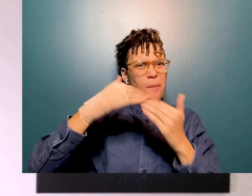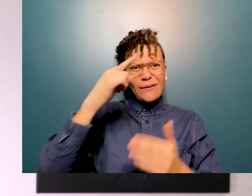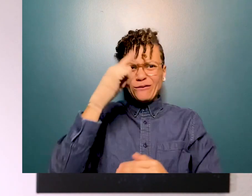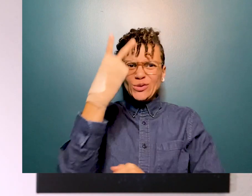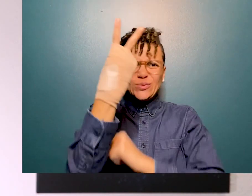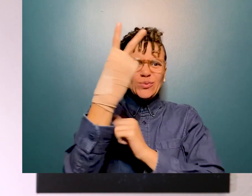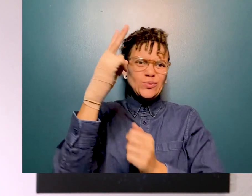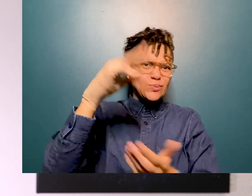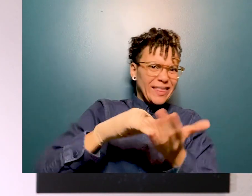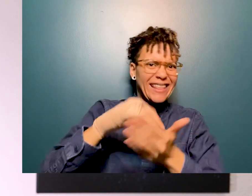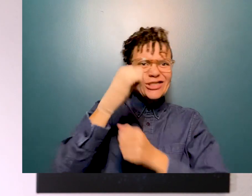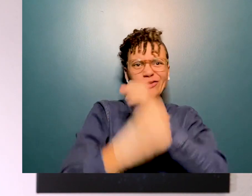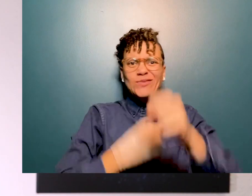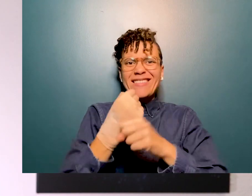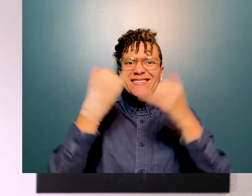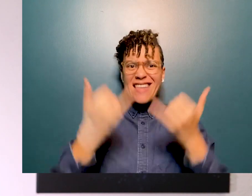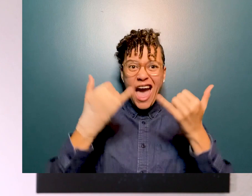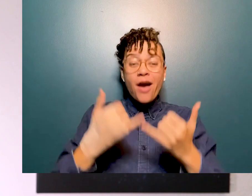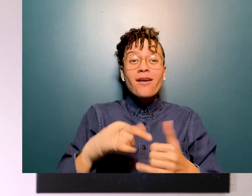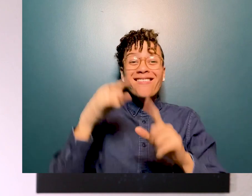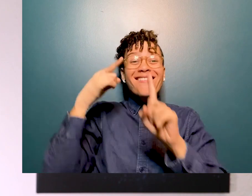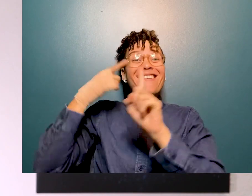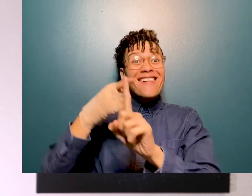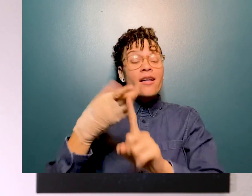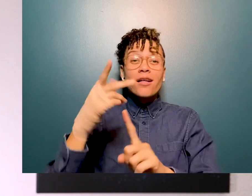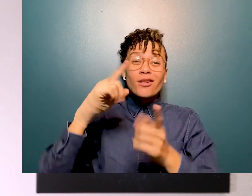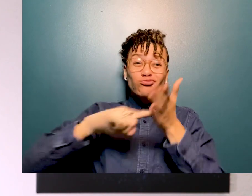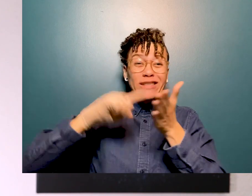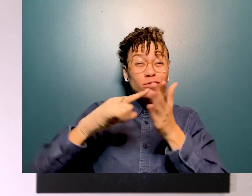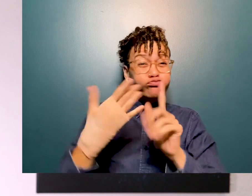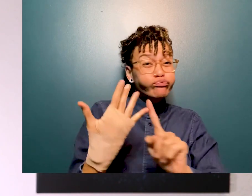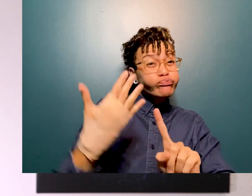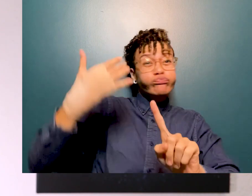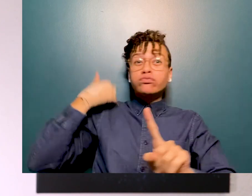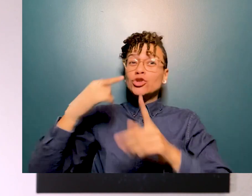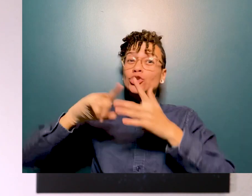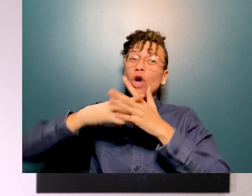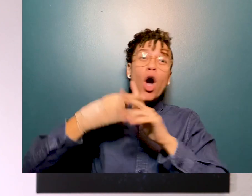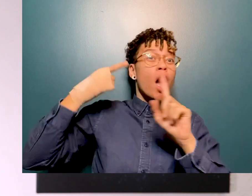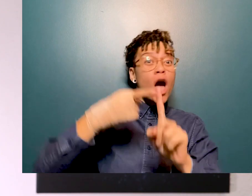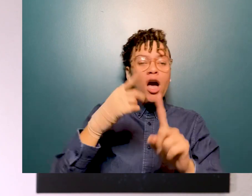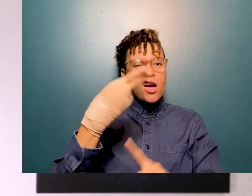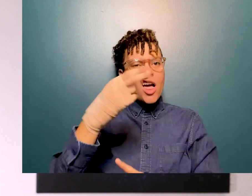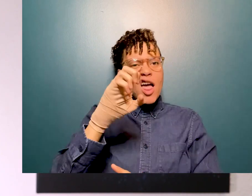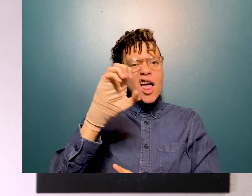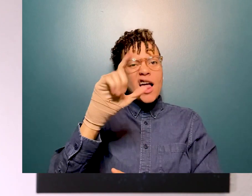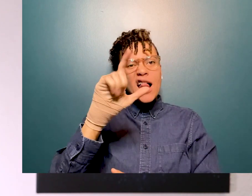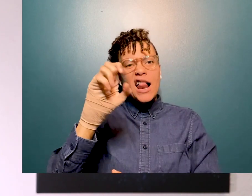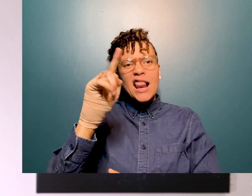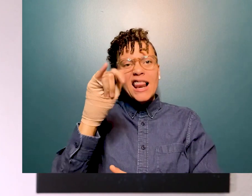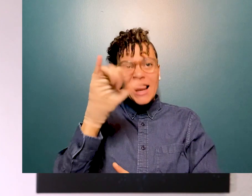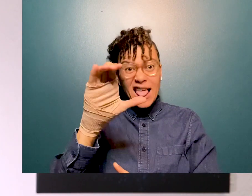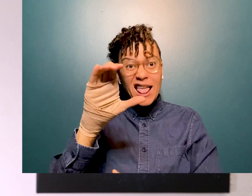century BCE. When you go that far back, one of the things that you actually notice is that over the